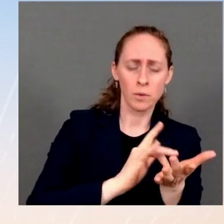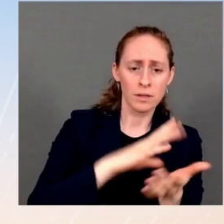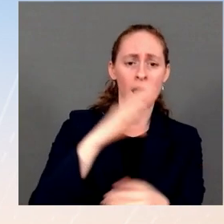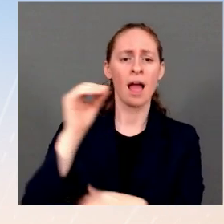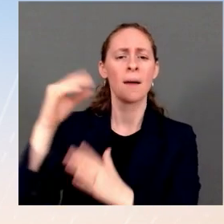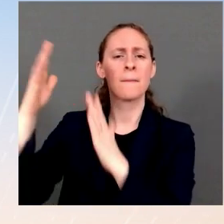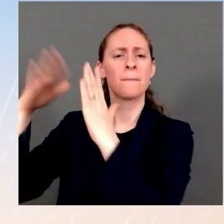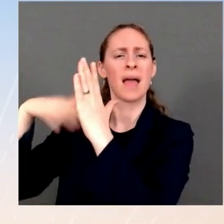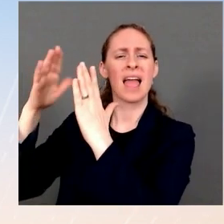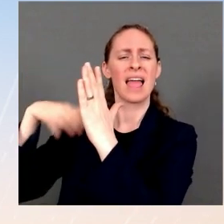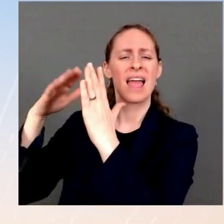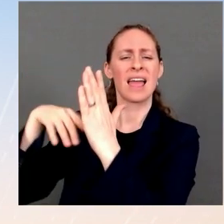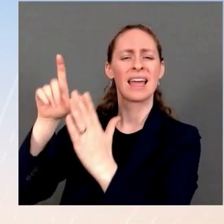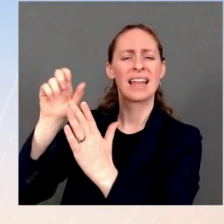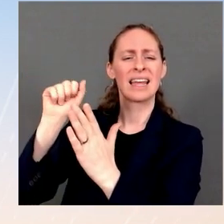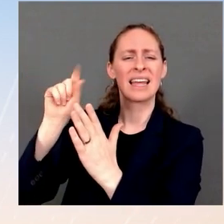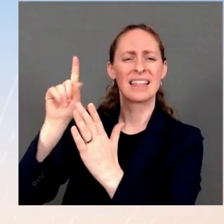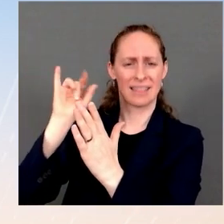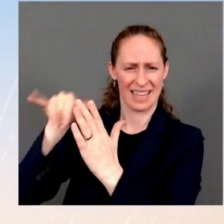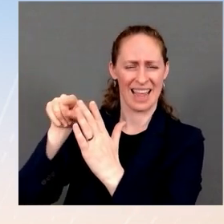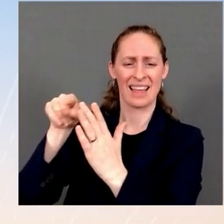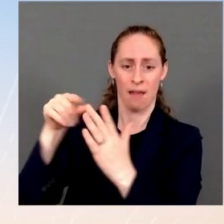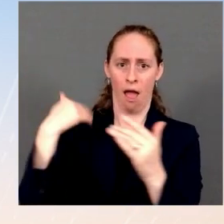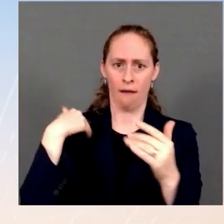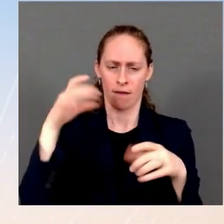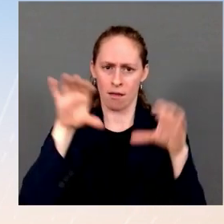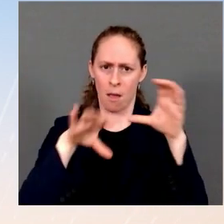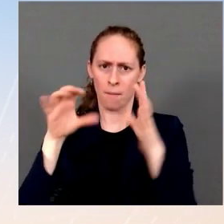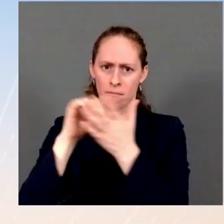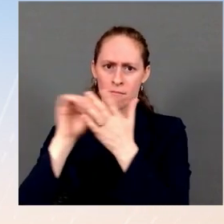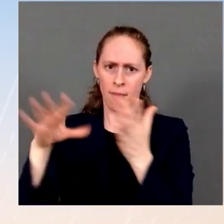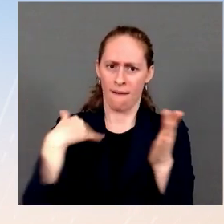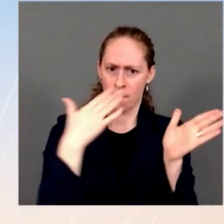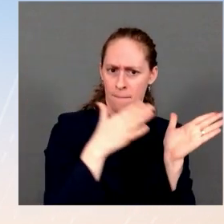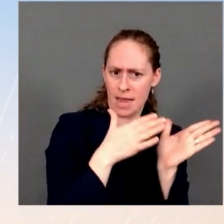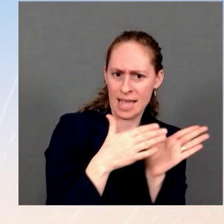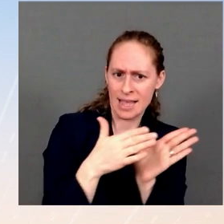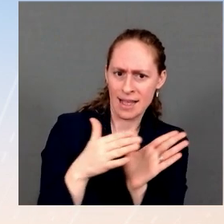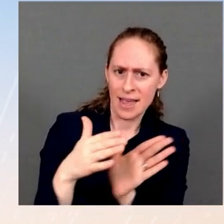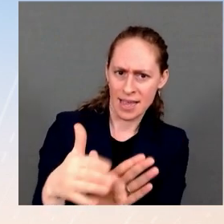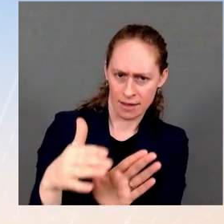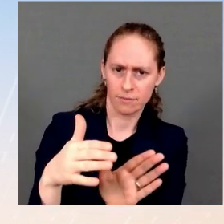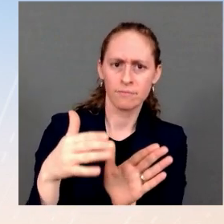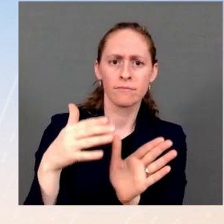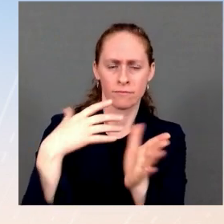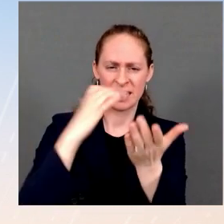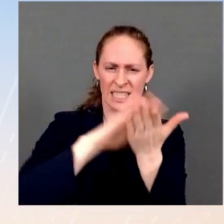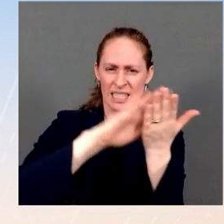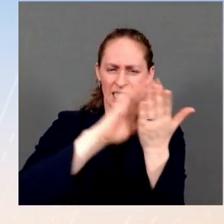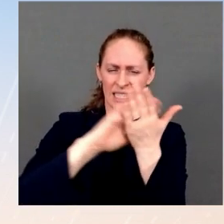to take on and tackle this public health crisis and this staggering source of environmental injustice.